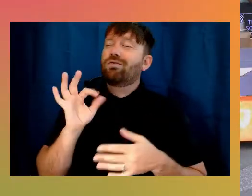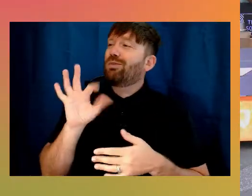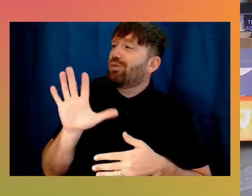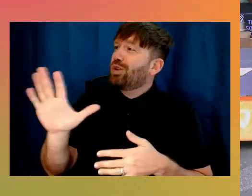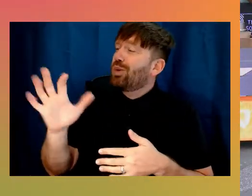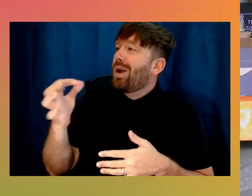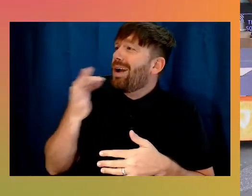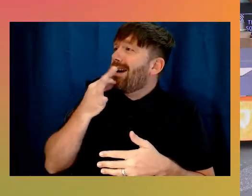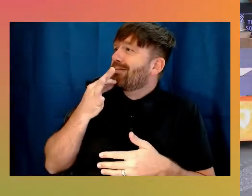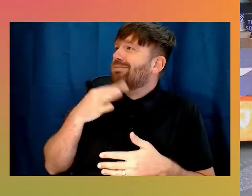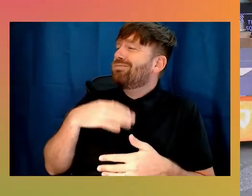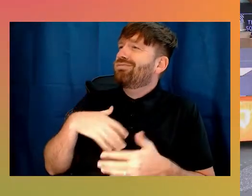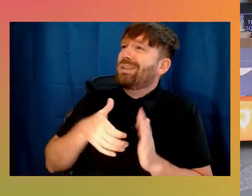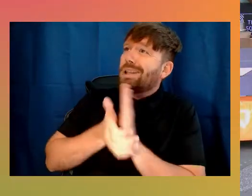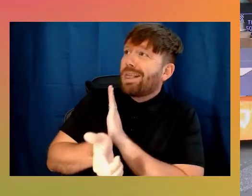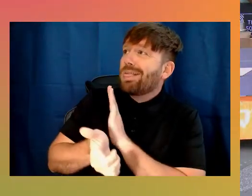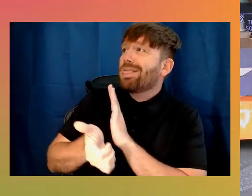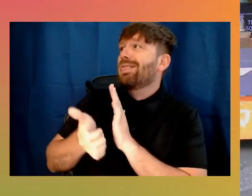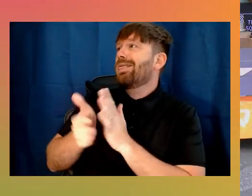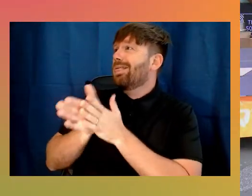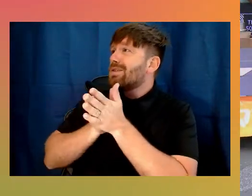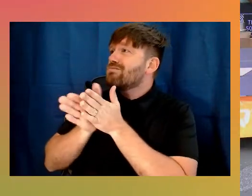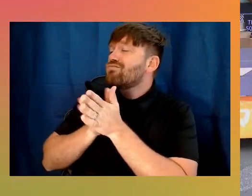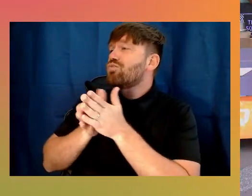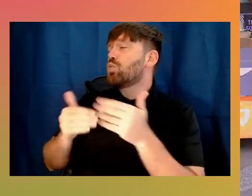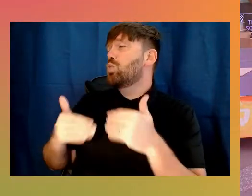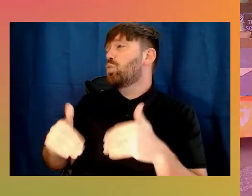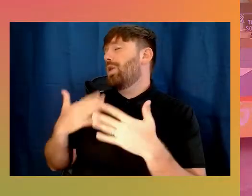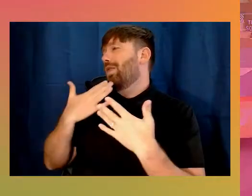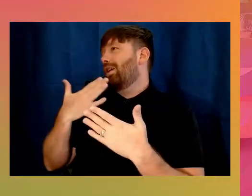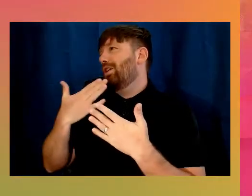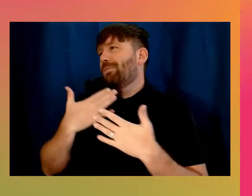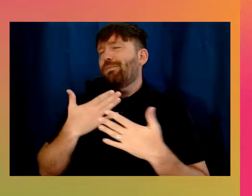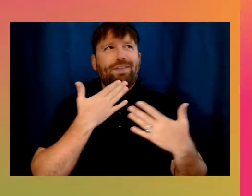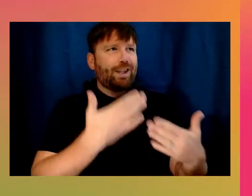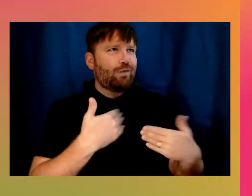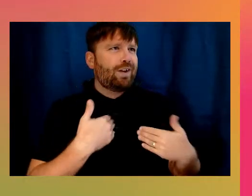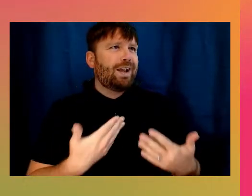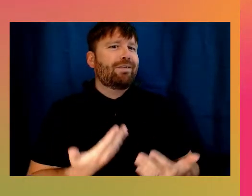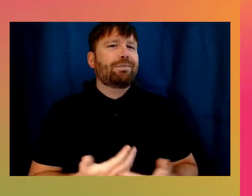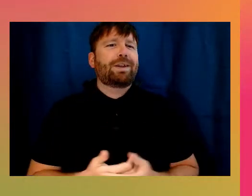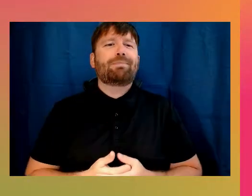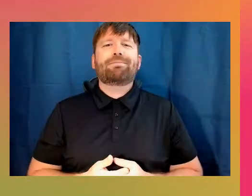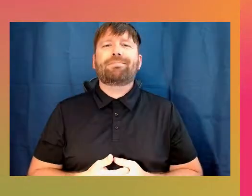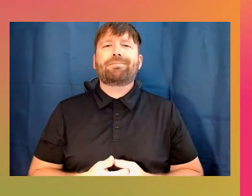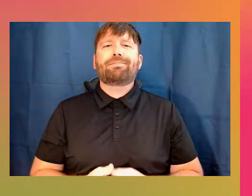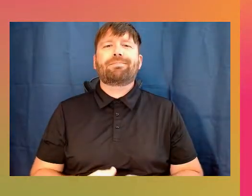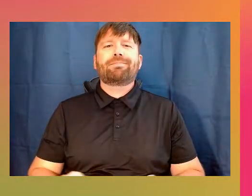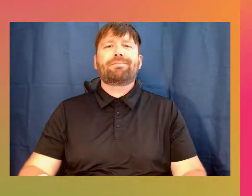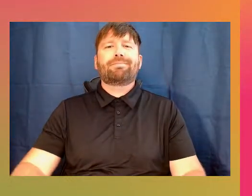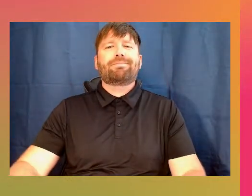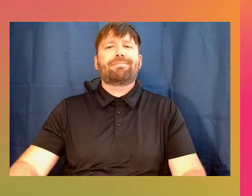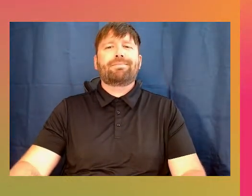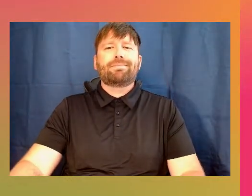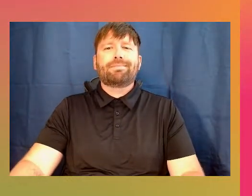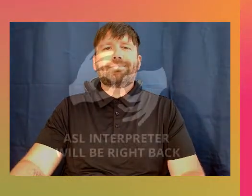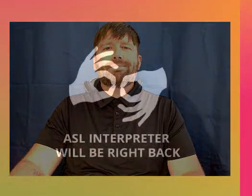I HOPE SO.